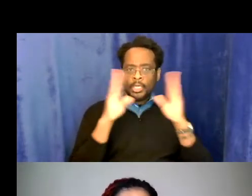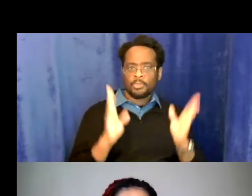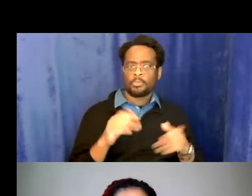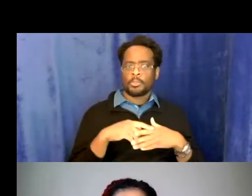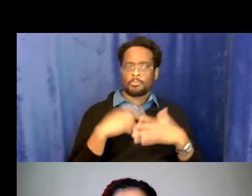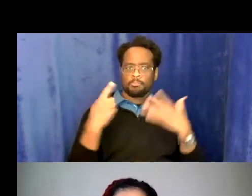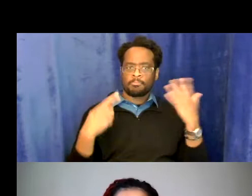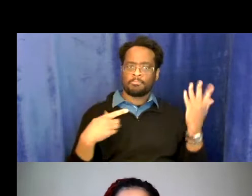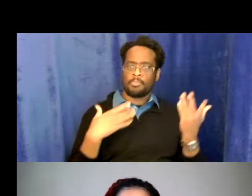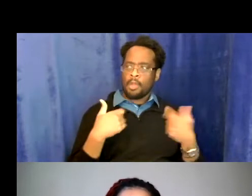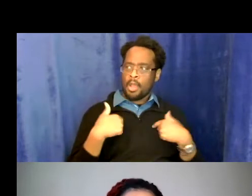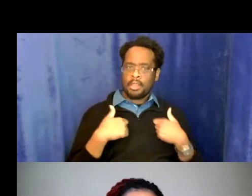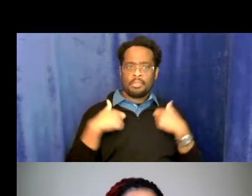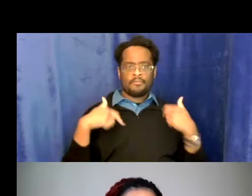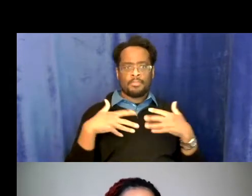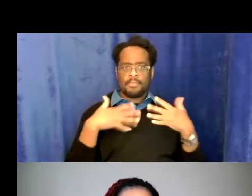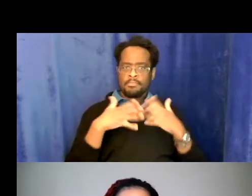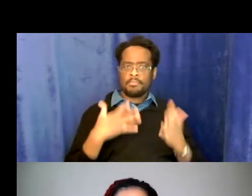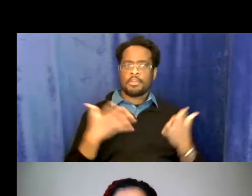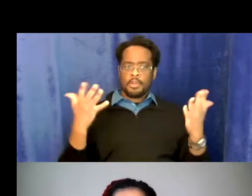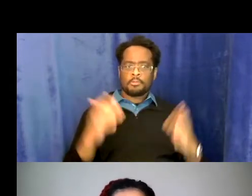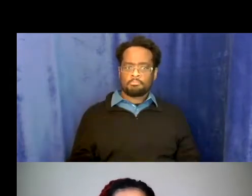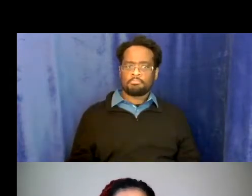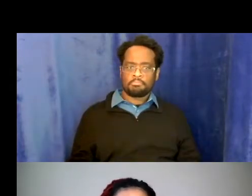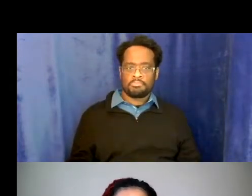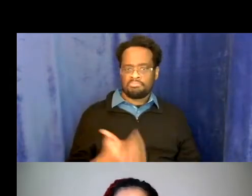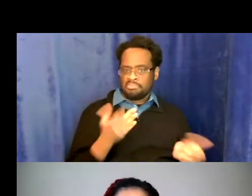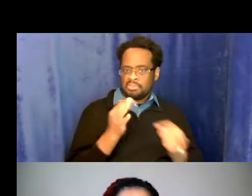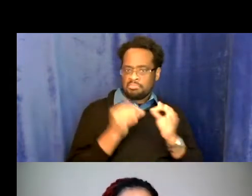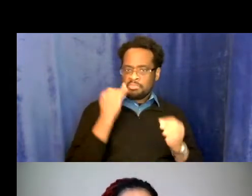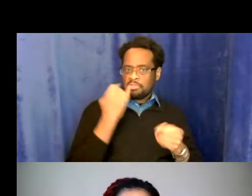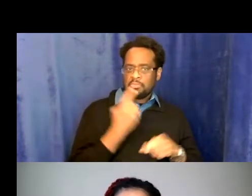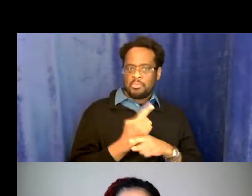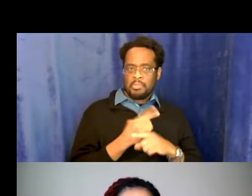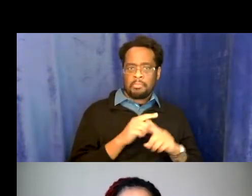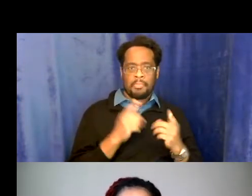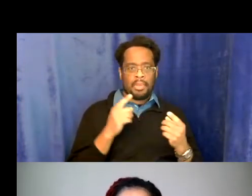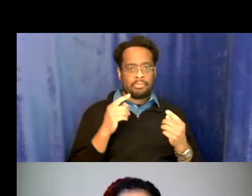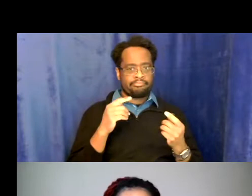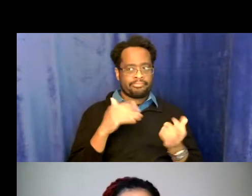to try and get equality in housing and education-- everyone who's labeled as an American should have